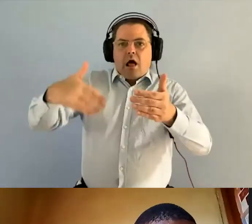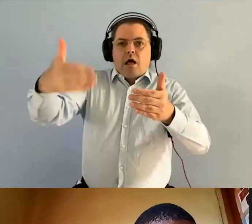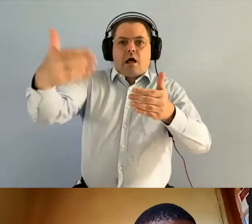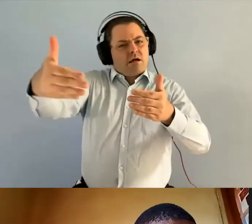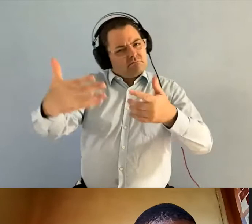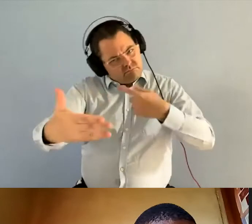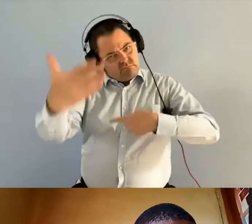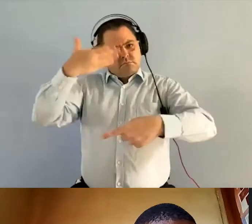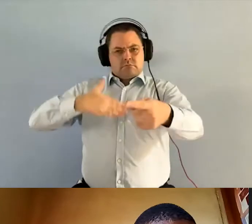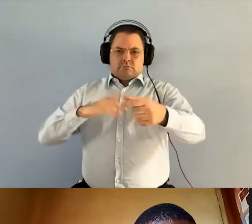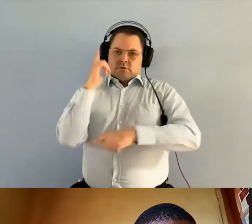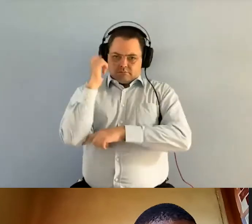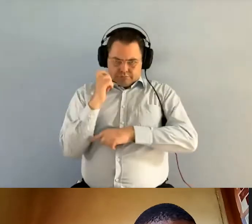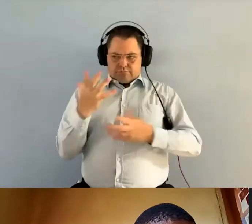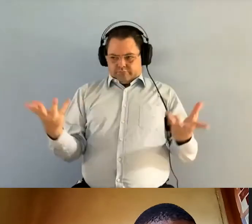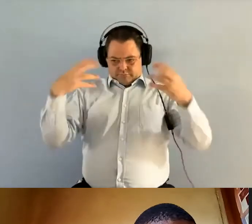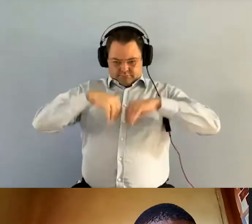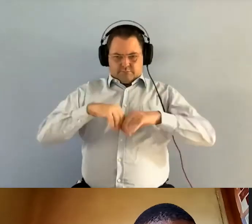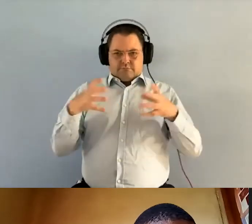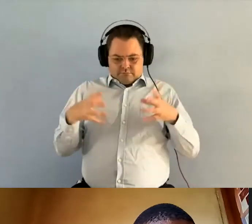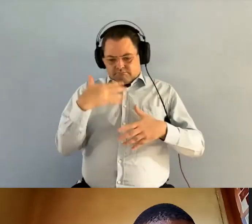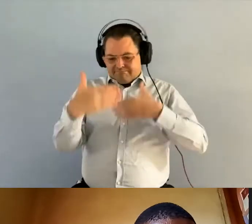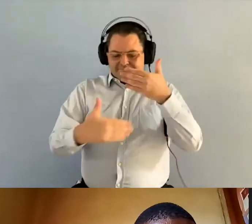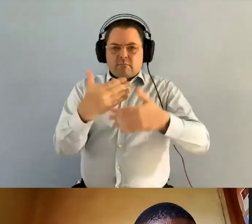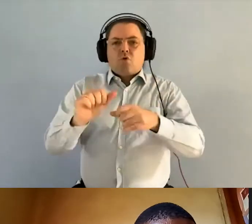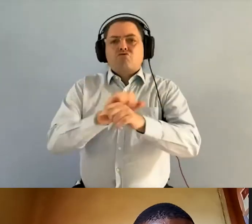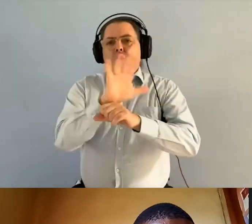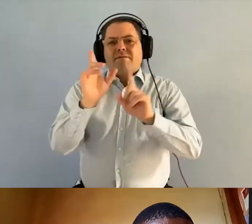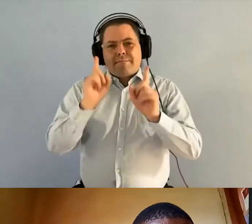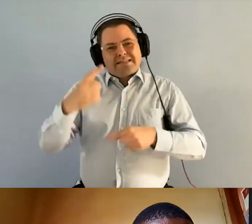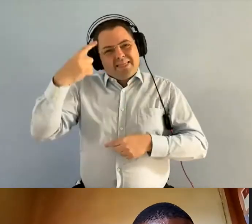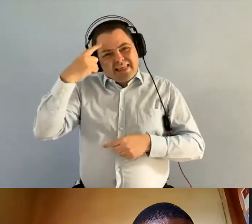decisions made on their behalf. It really is important that